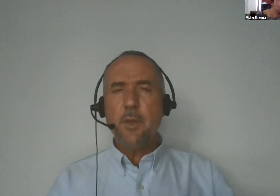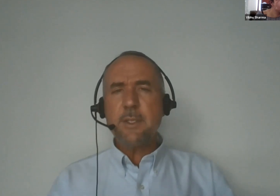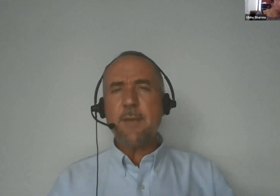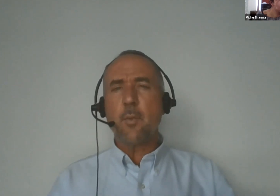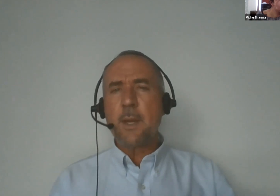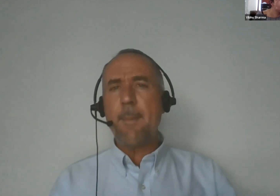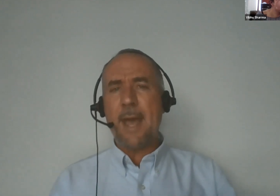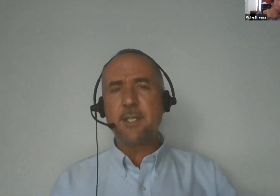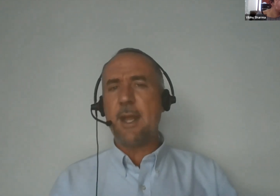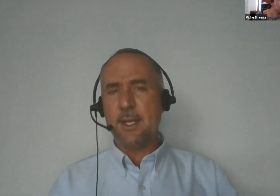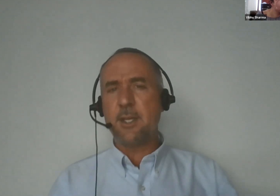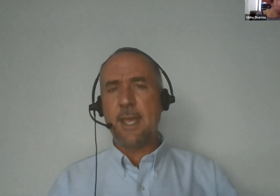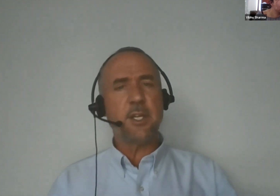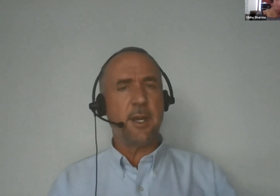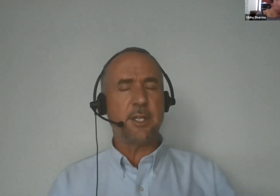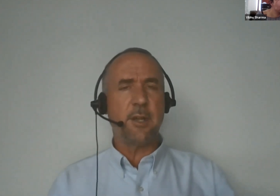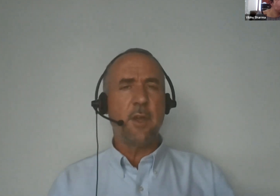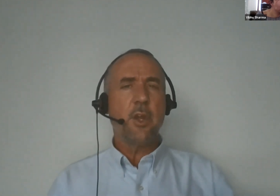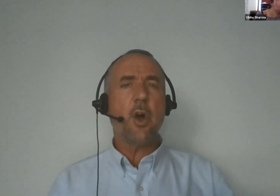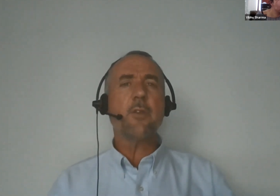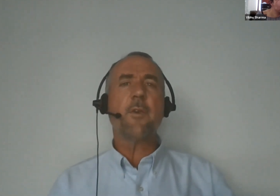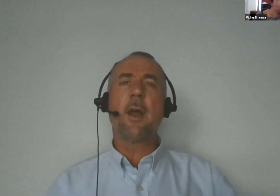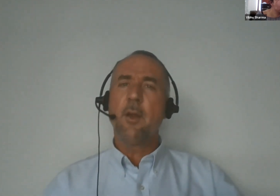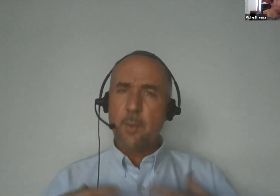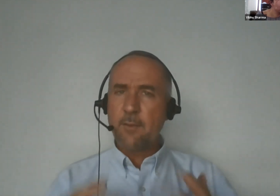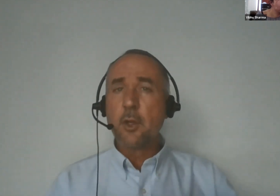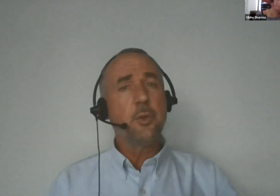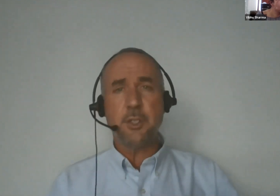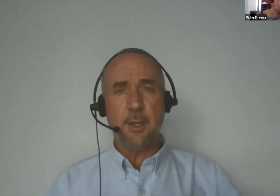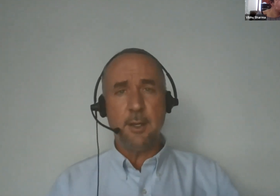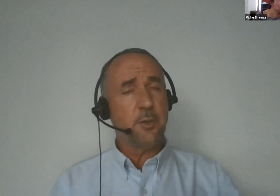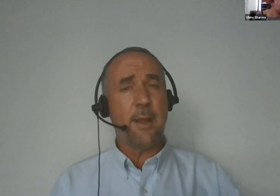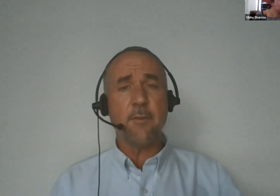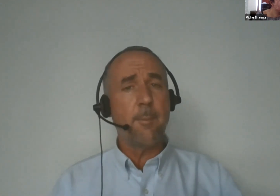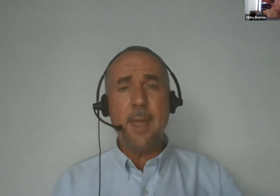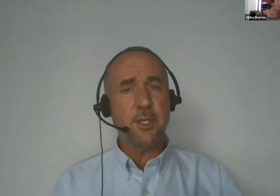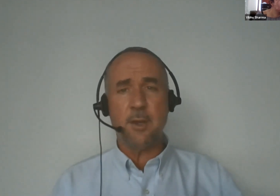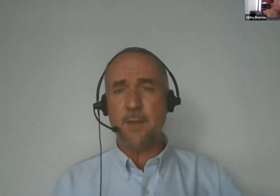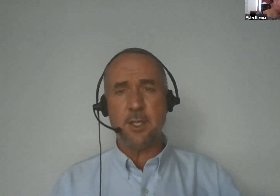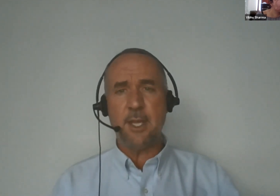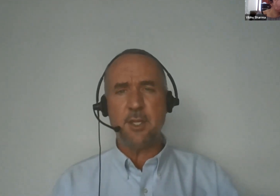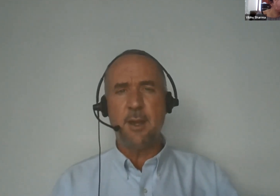Vibhu Sharma : The UNICEF reimagine education initiative calls for our revolution and transformation of education.